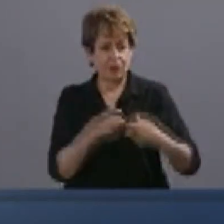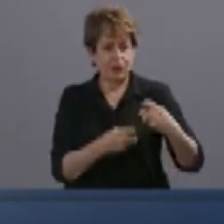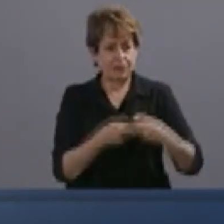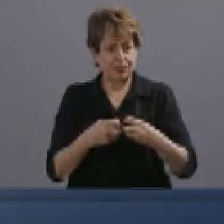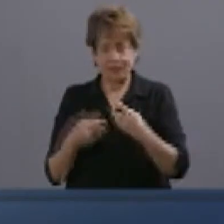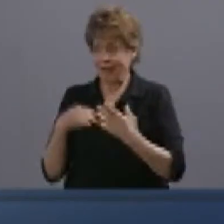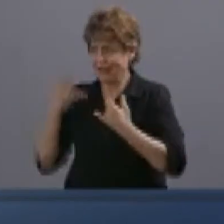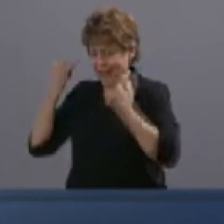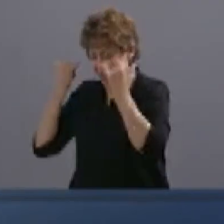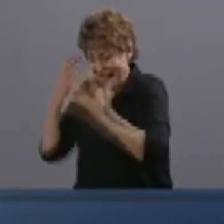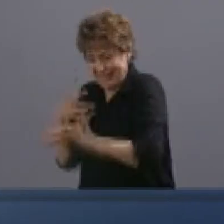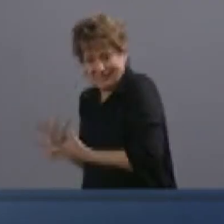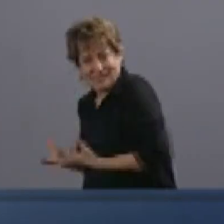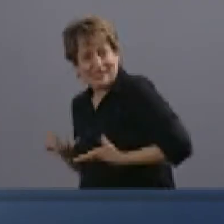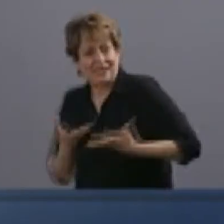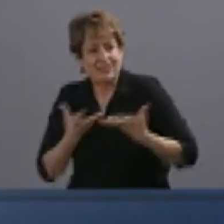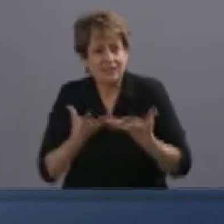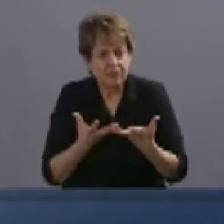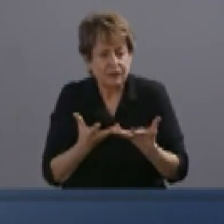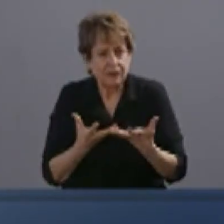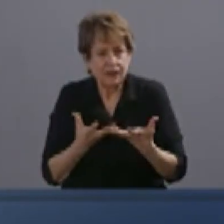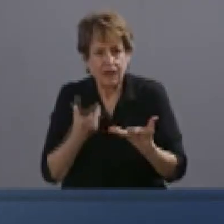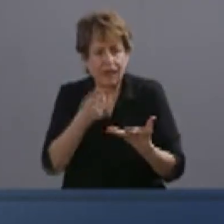the public helping him. Josh Sanders 12 news. All right, Josh?